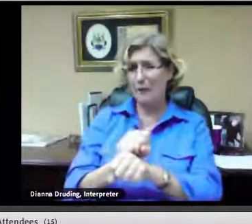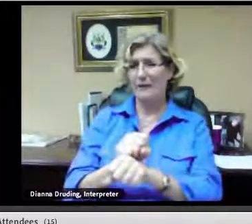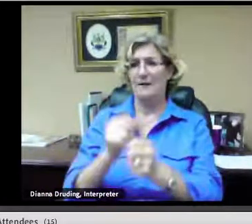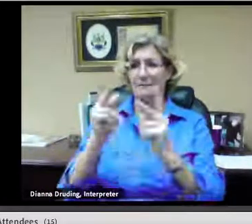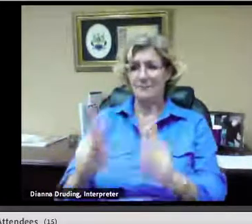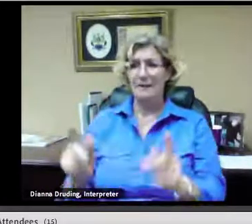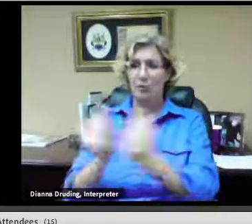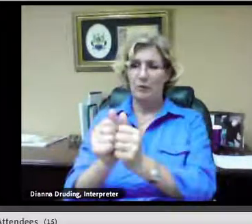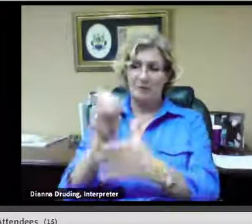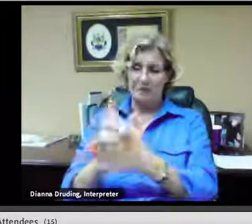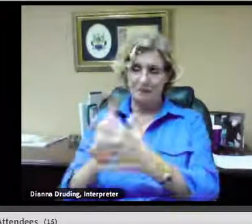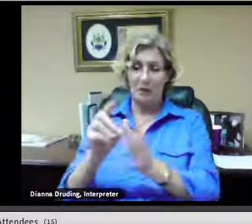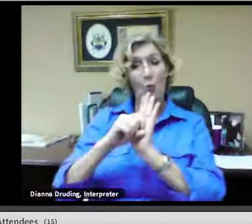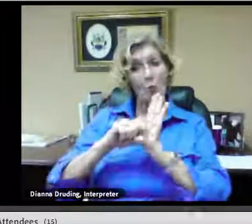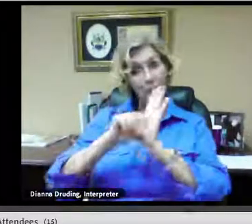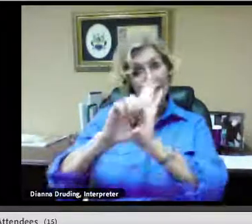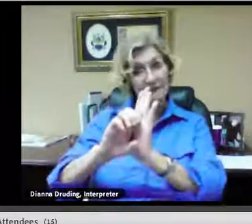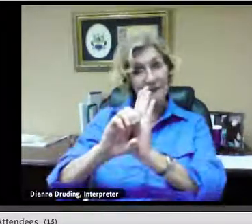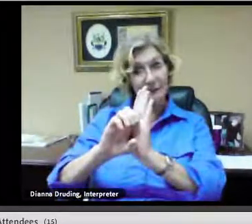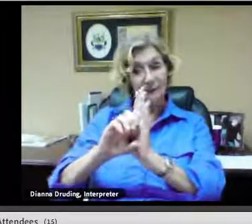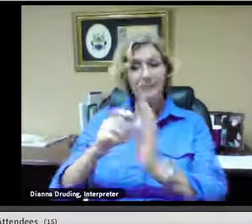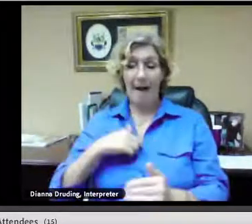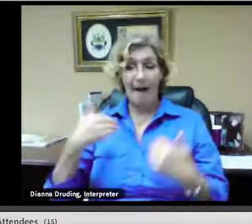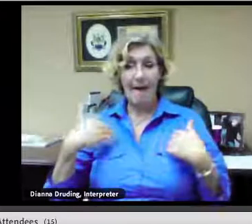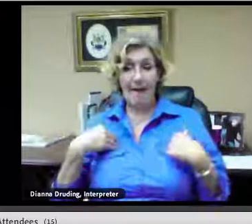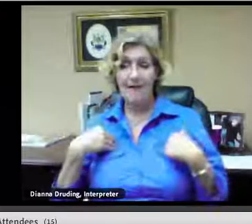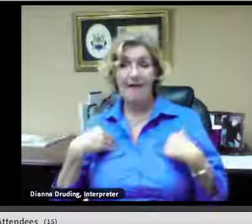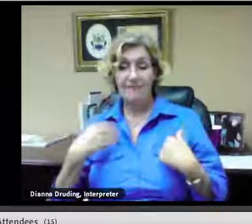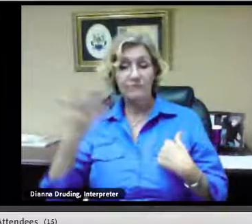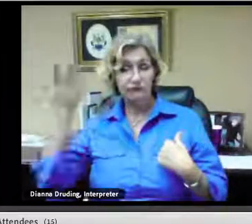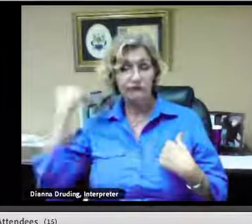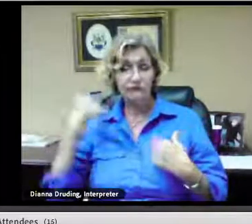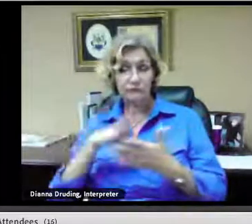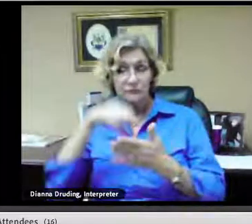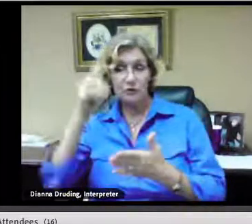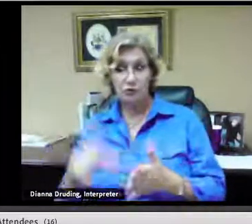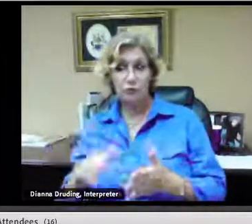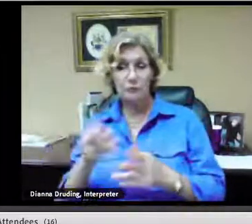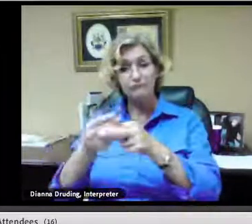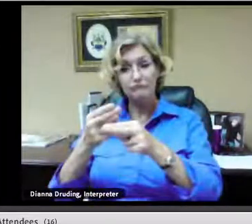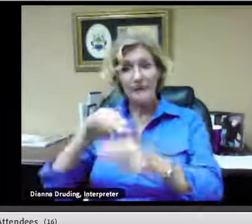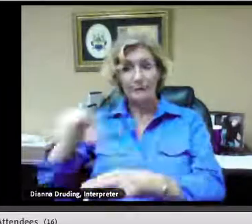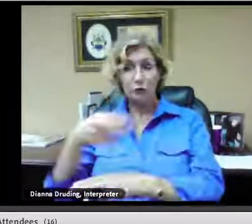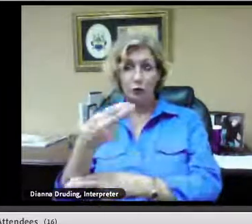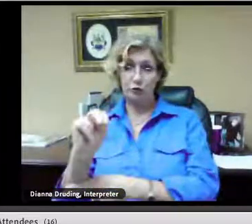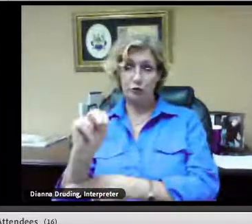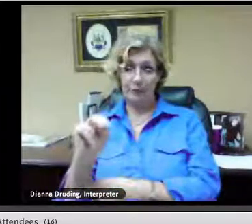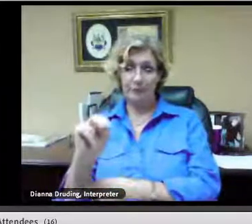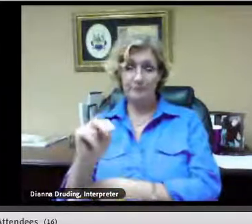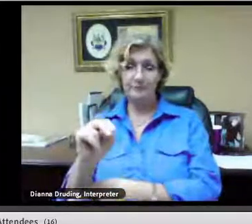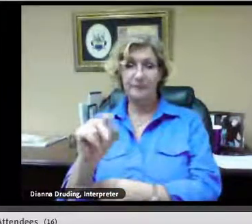I have a former student. His name is John. I spent a fair amount of my career in higher education,